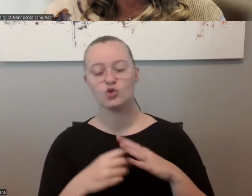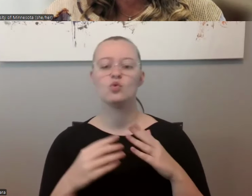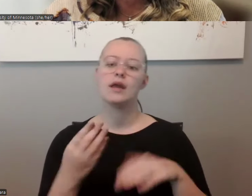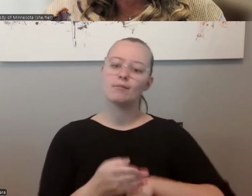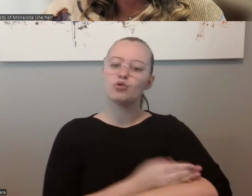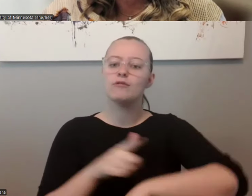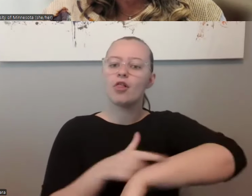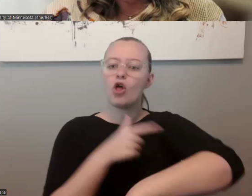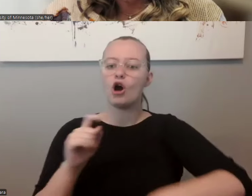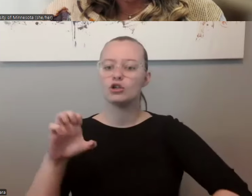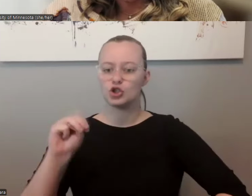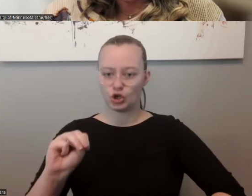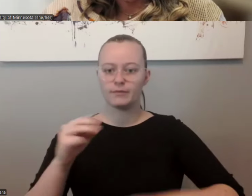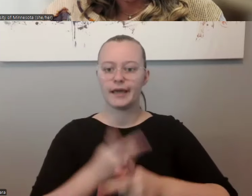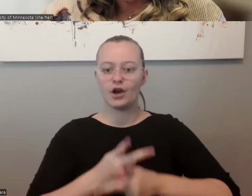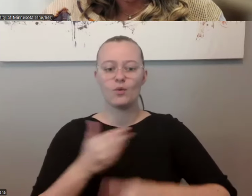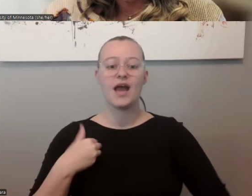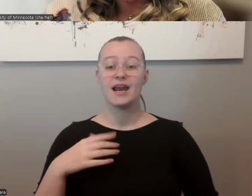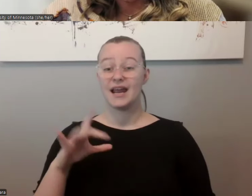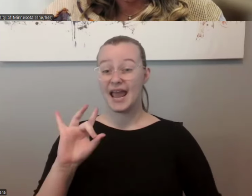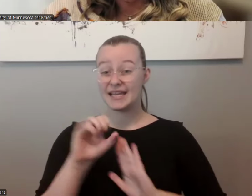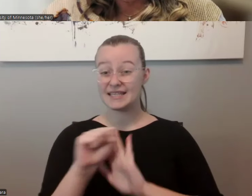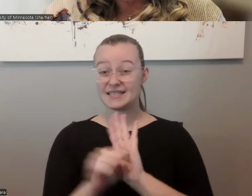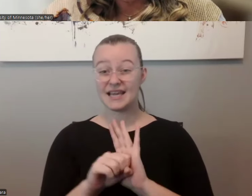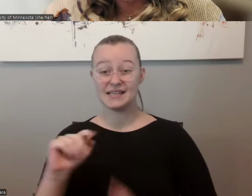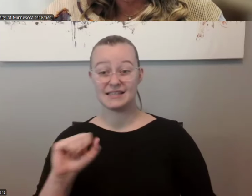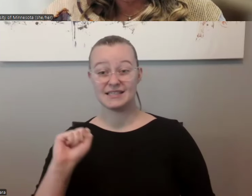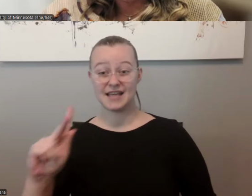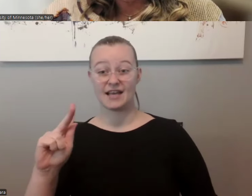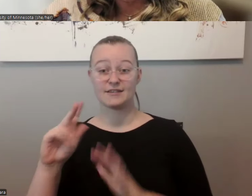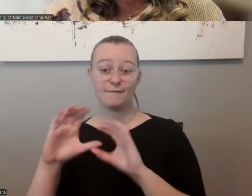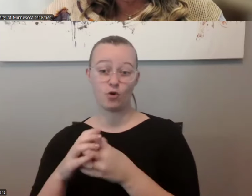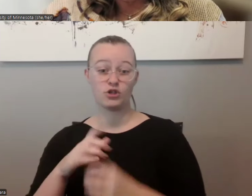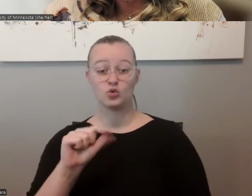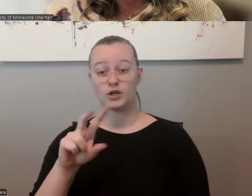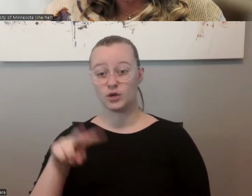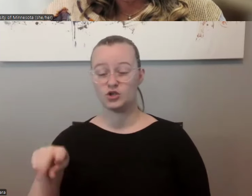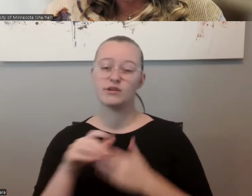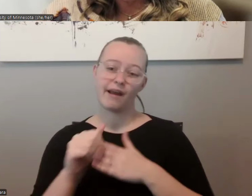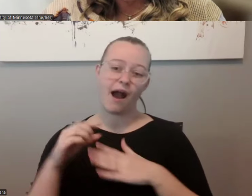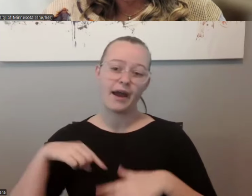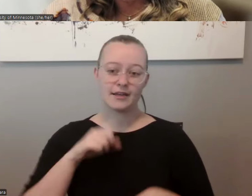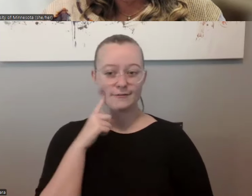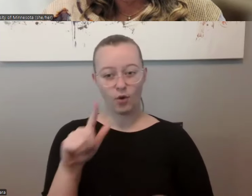term care. We had an eight state task force in 2022 that helped guide us in the development of our Long Term Care